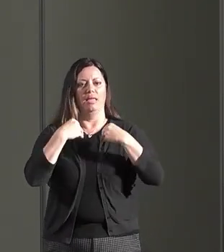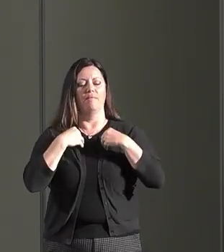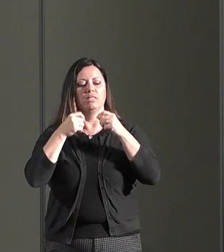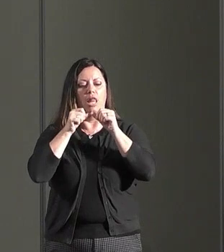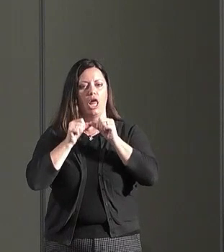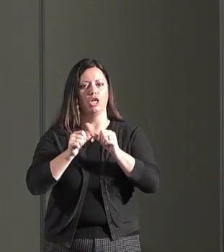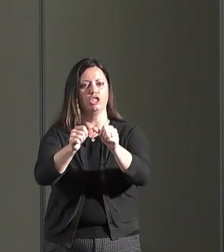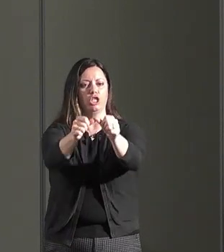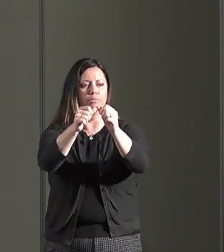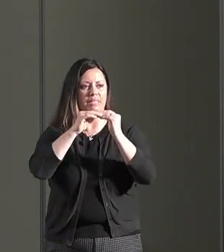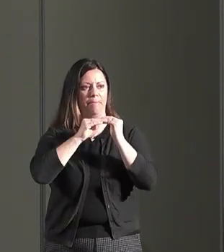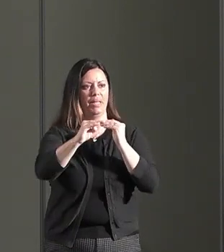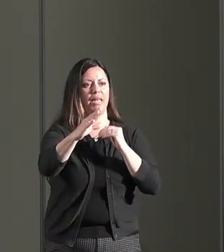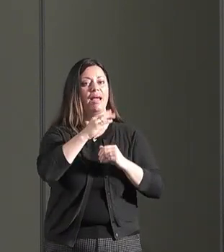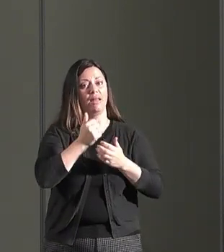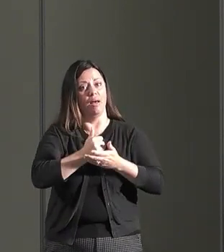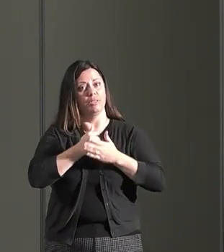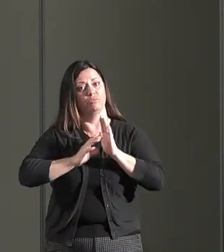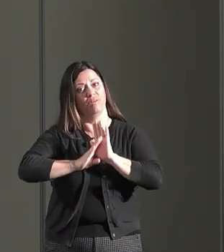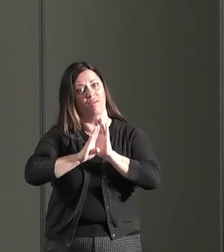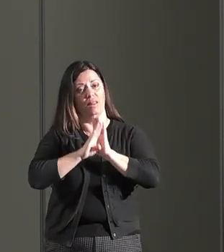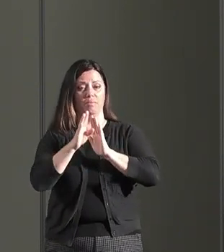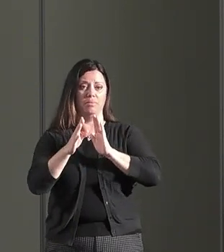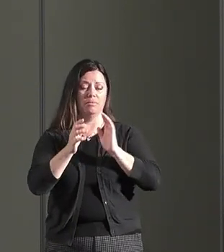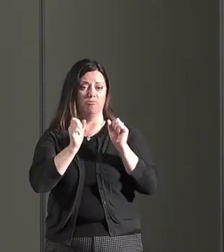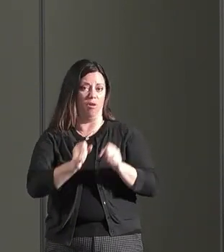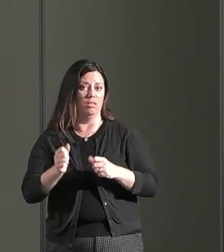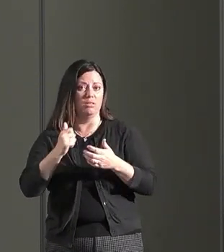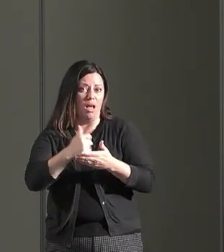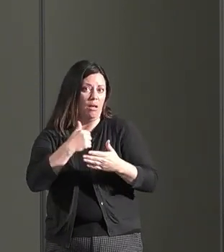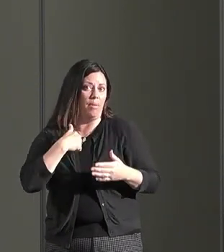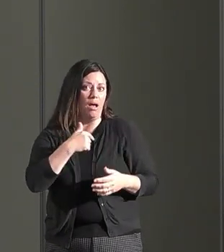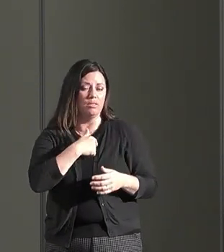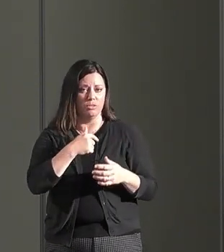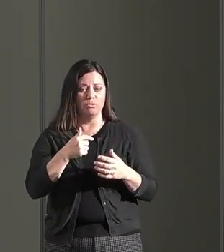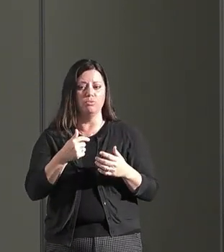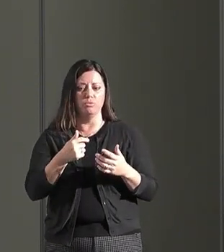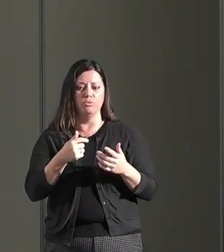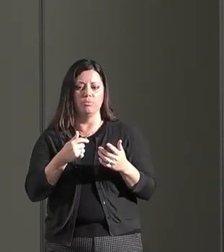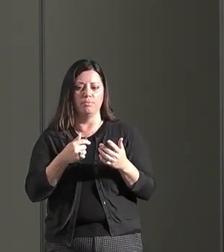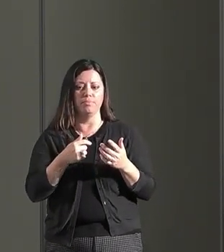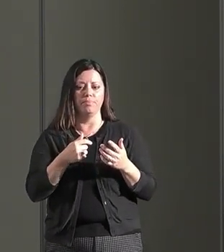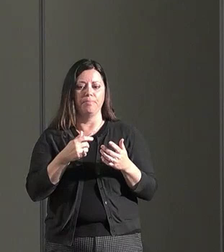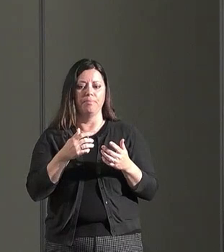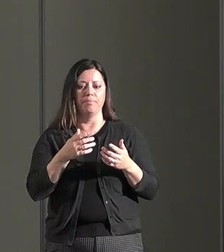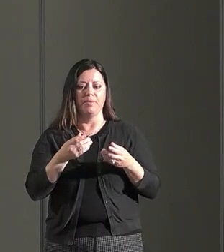also develop strategies that help us to be is robust and also, like, flexible that changes